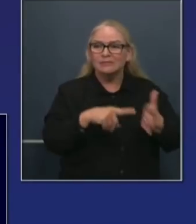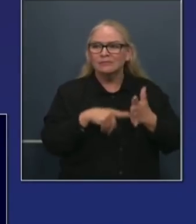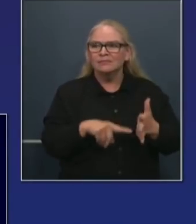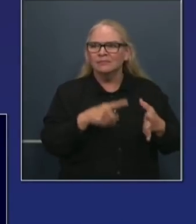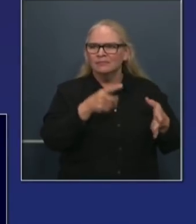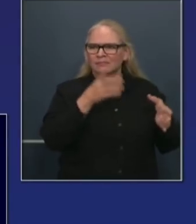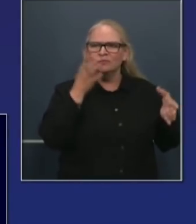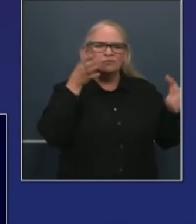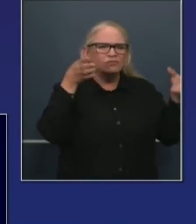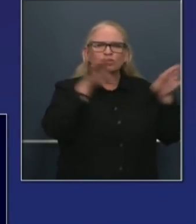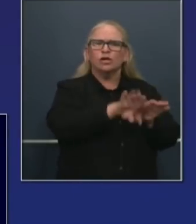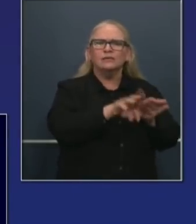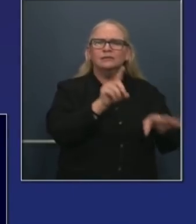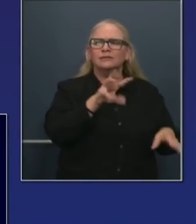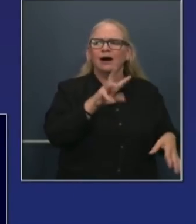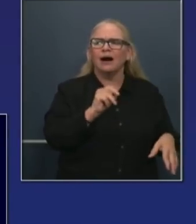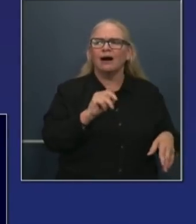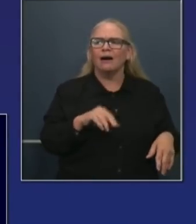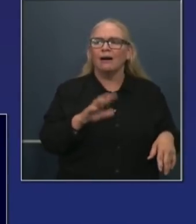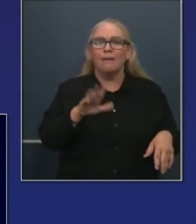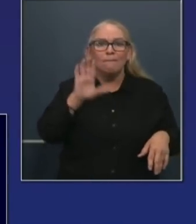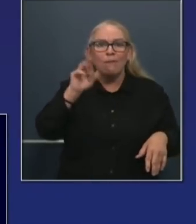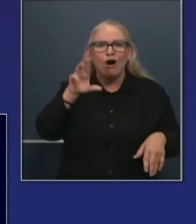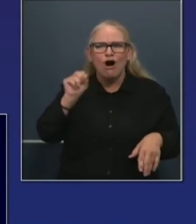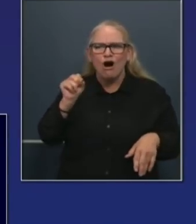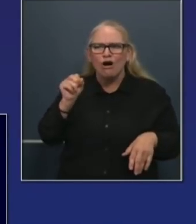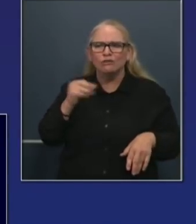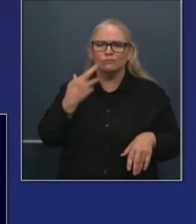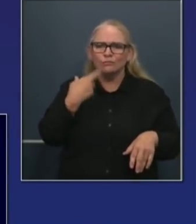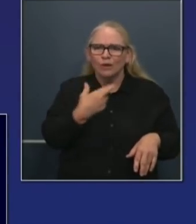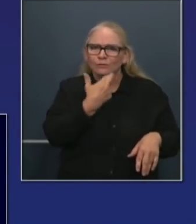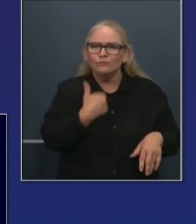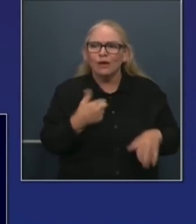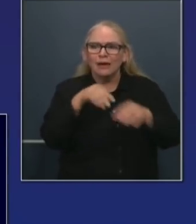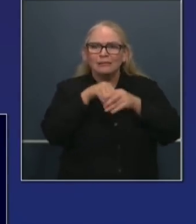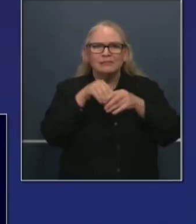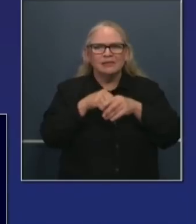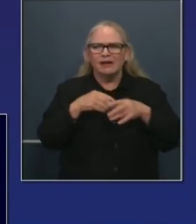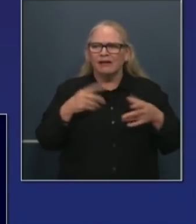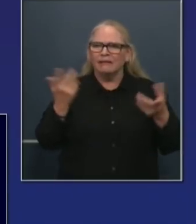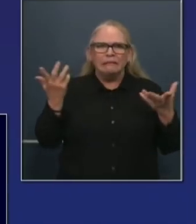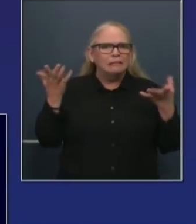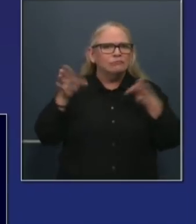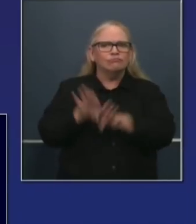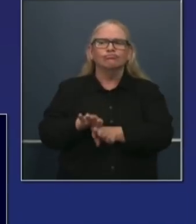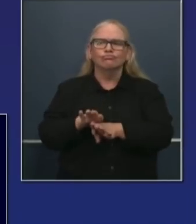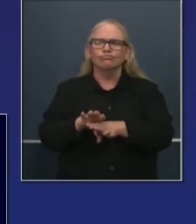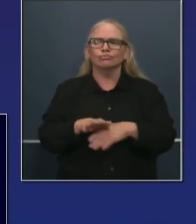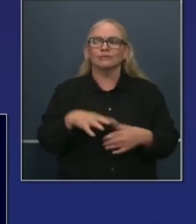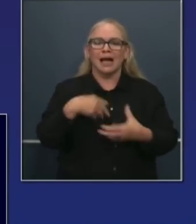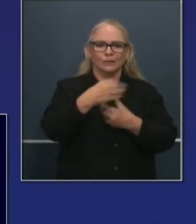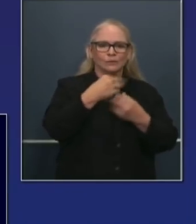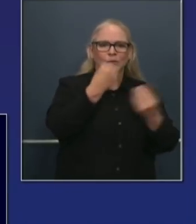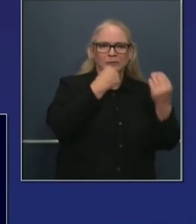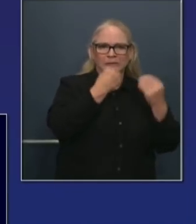WE'RE FACTORING THAT REPROCESSING PLAN AND FILL IN THE BLANK AND BUSINESS HAS TO